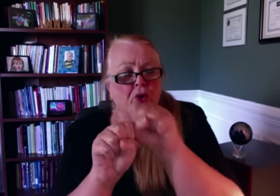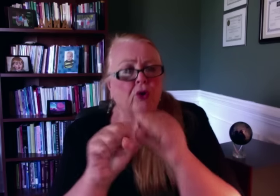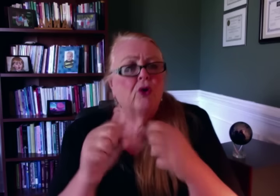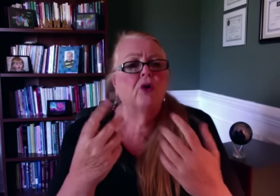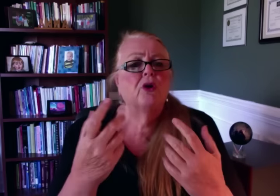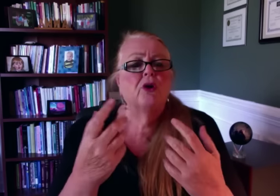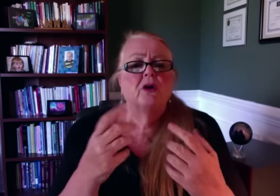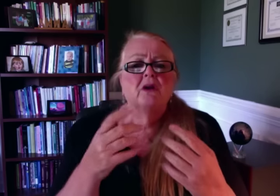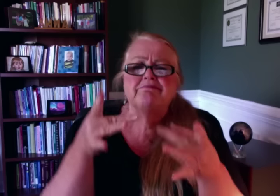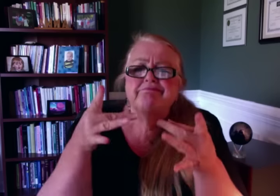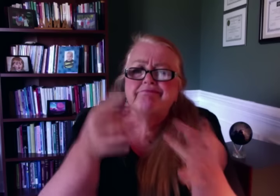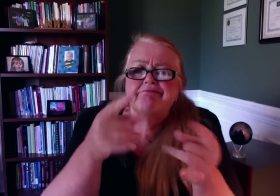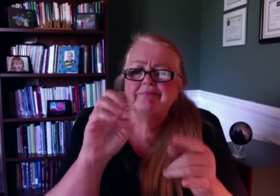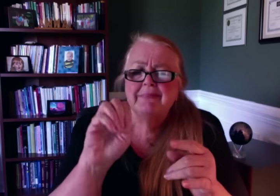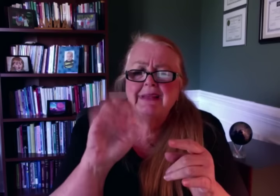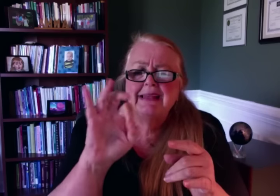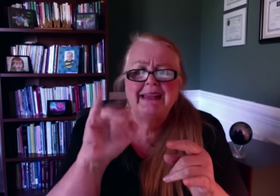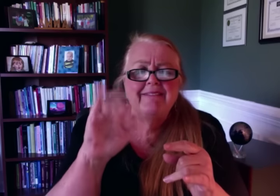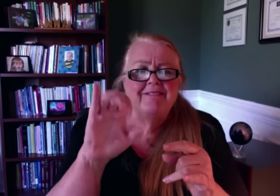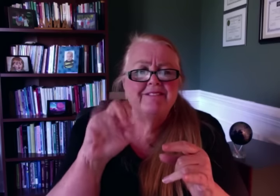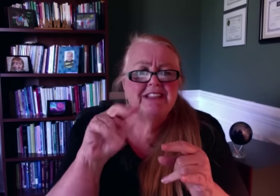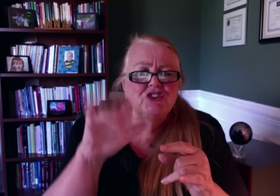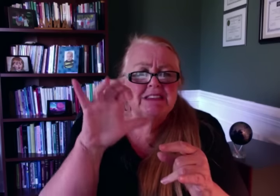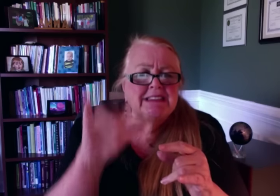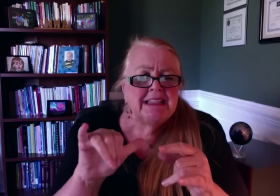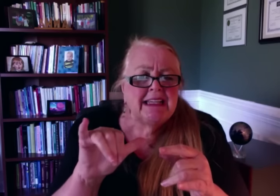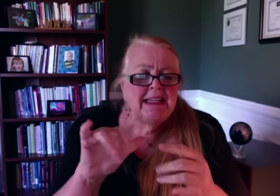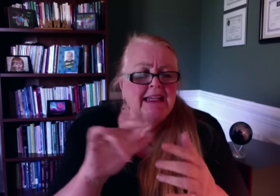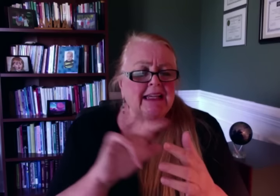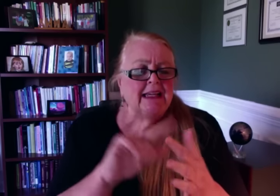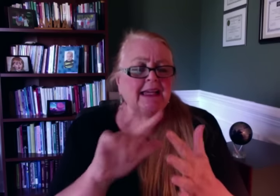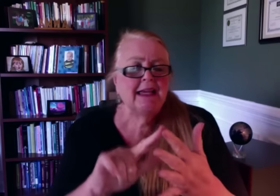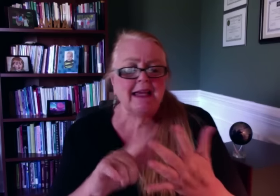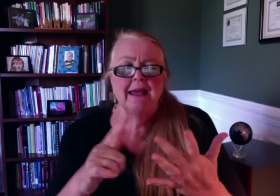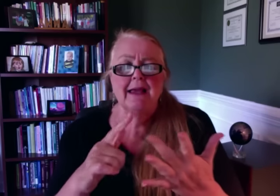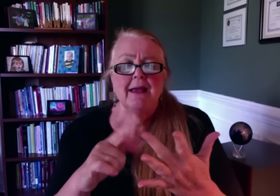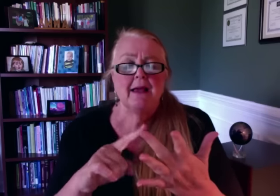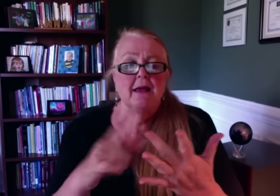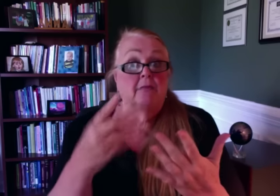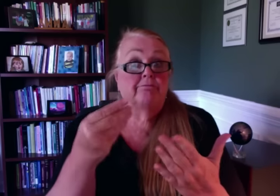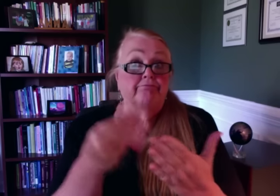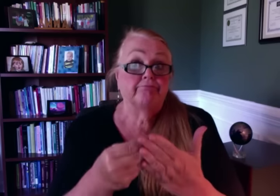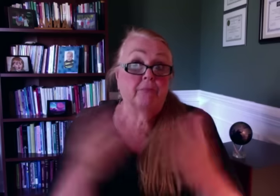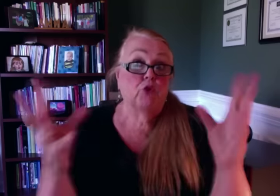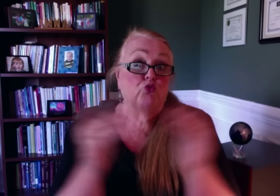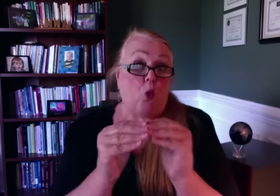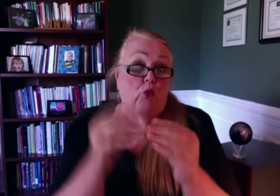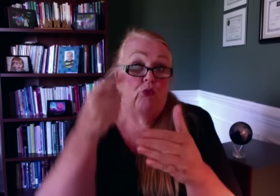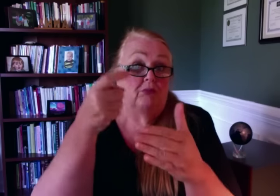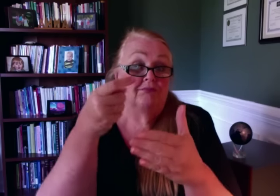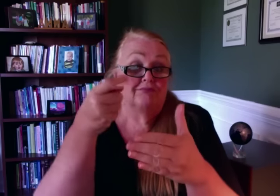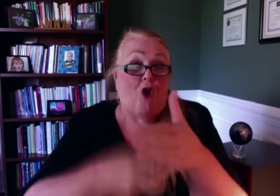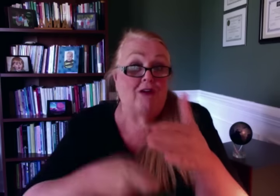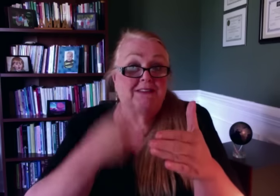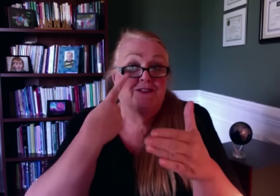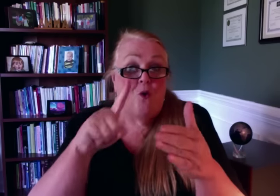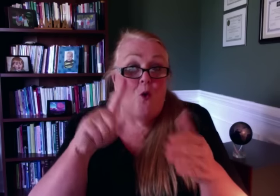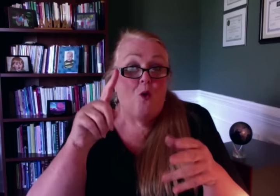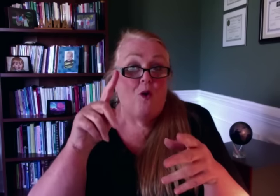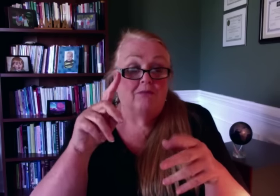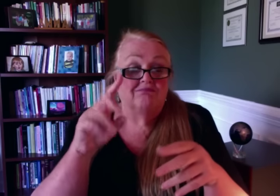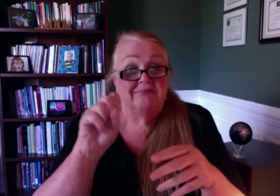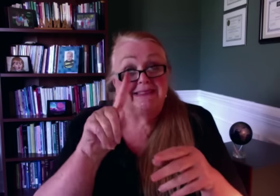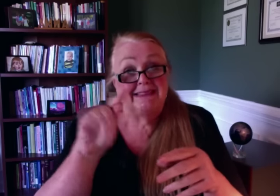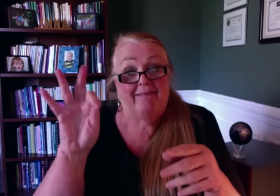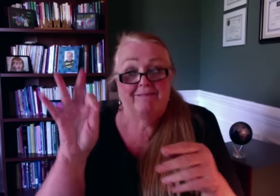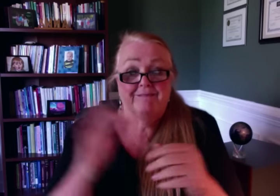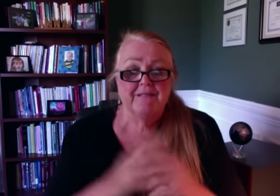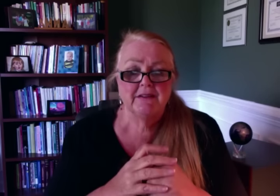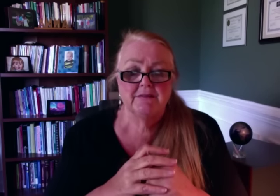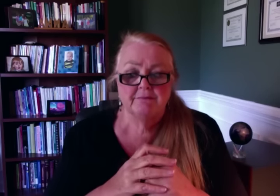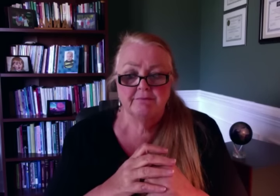operational efficiency, and total employee costs.